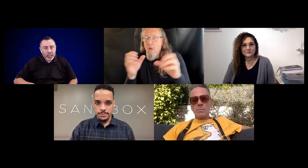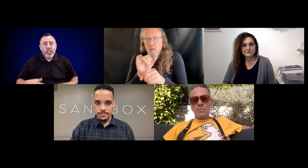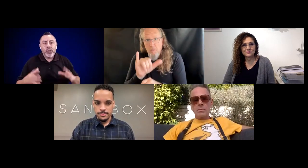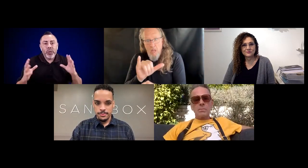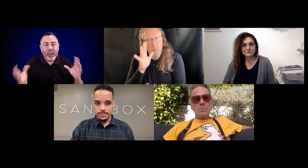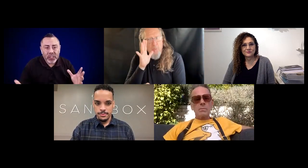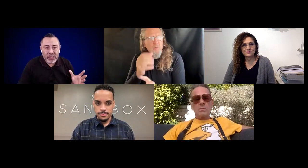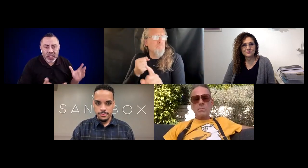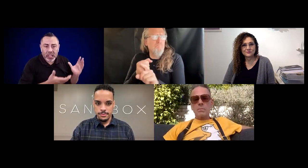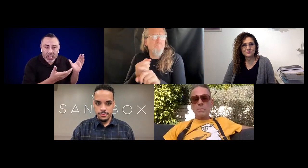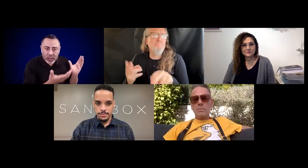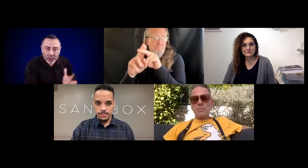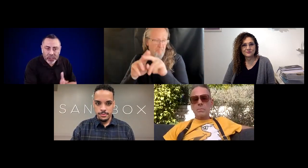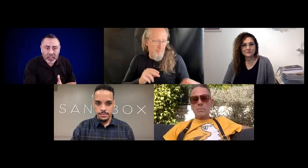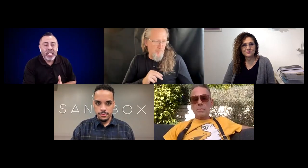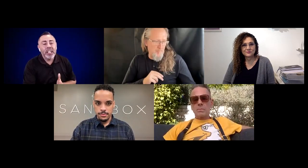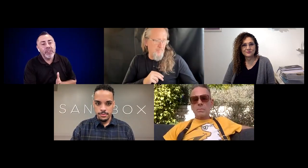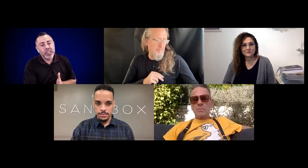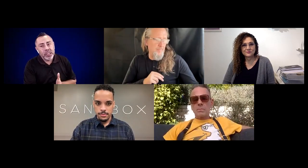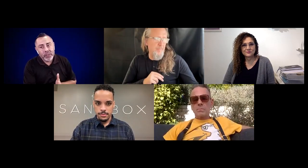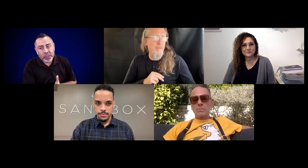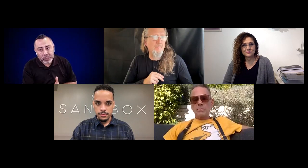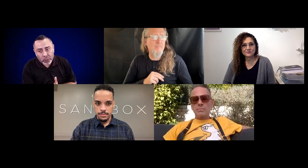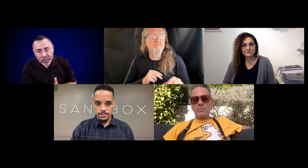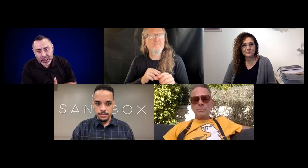So we have to think of the delivery, and if it's delivered appropriately, then it could really cause exponential growth.